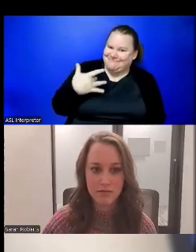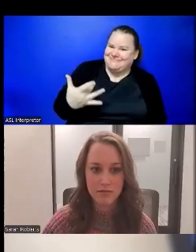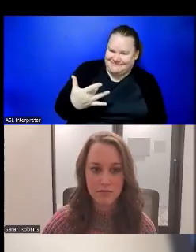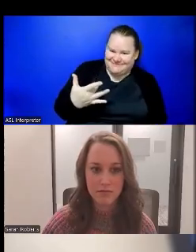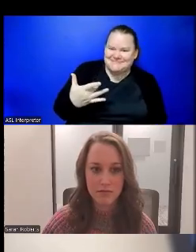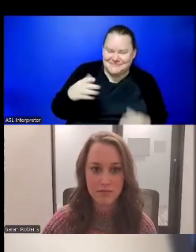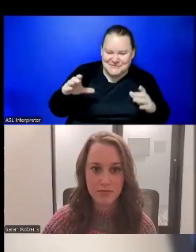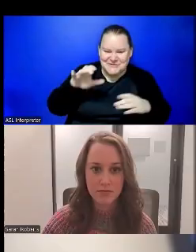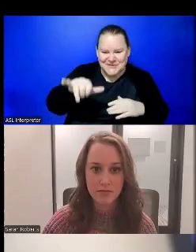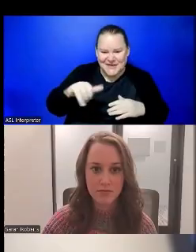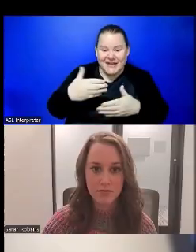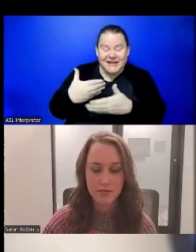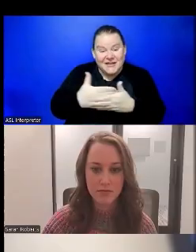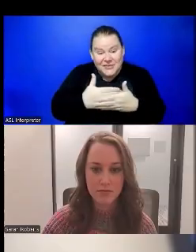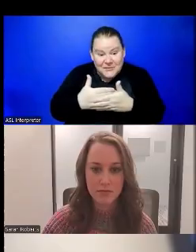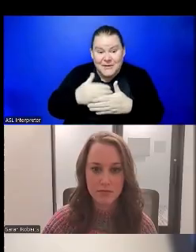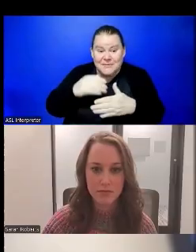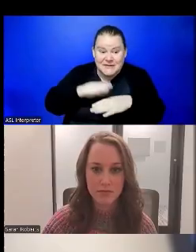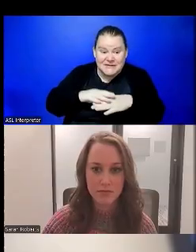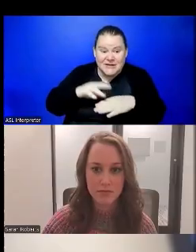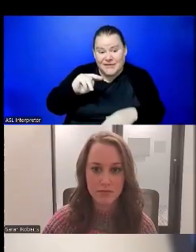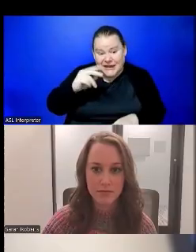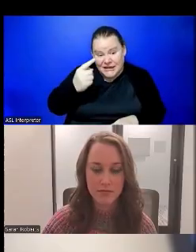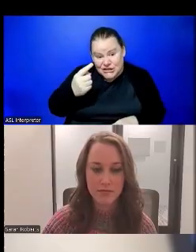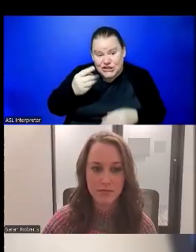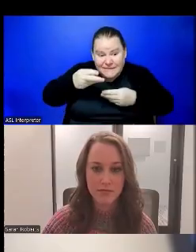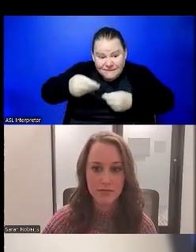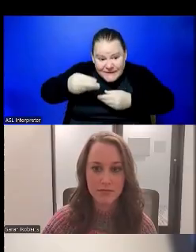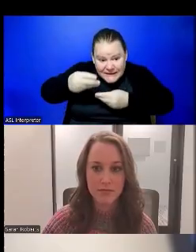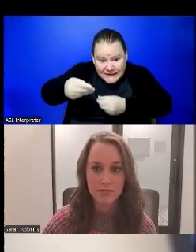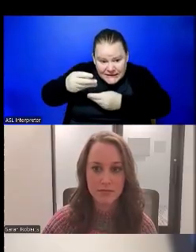Baby is on those ng feedings, and because of concern of